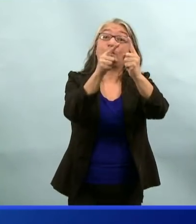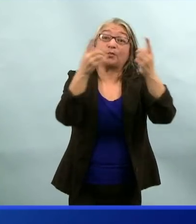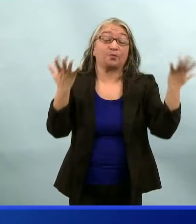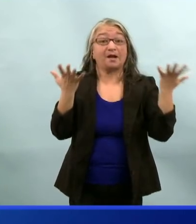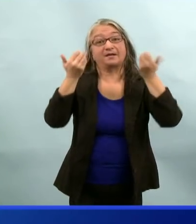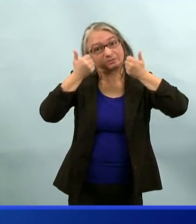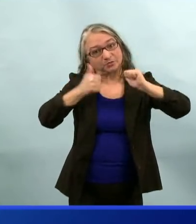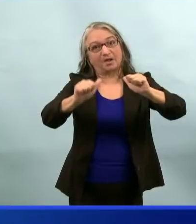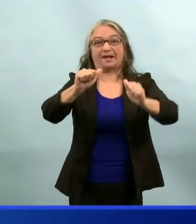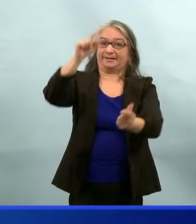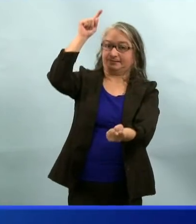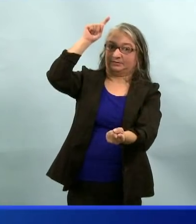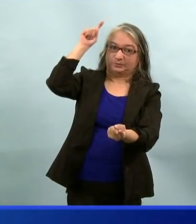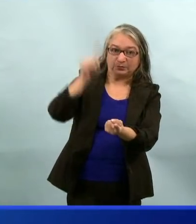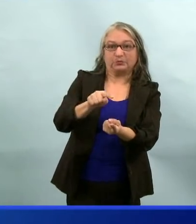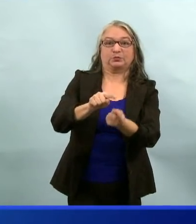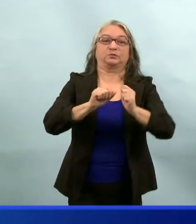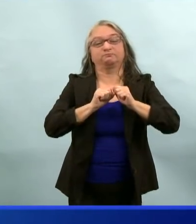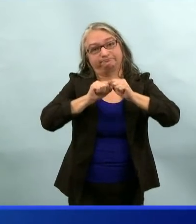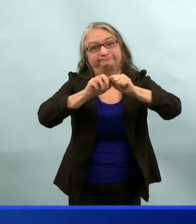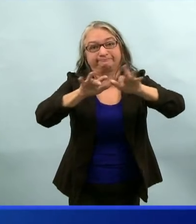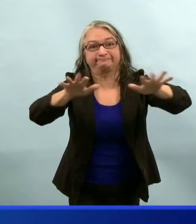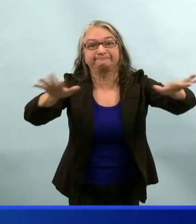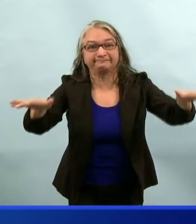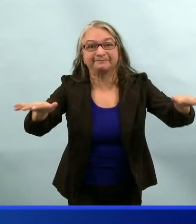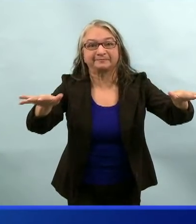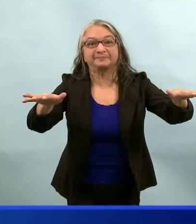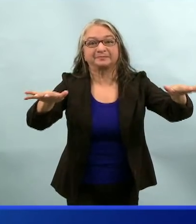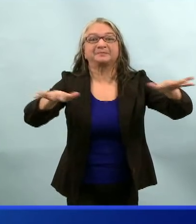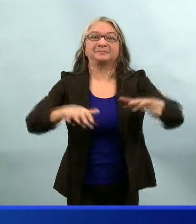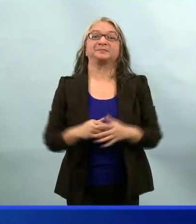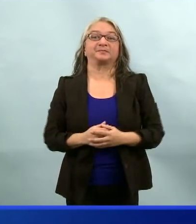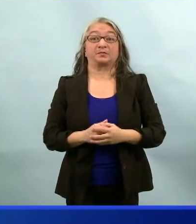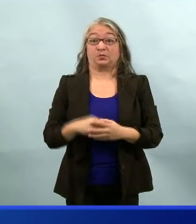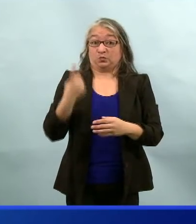we are keeping a watchful eye on the variant as there is still much to learn about it including